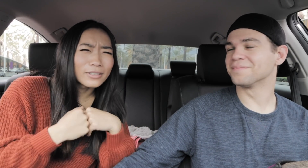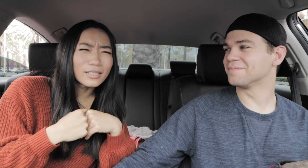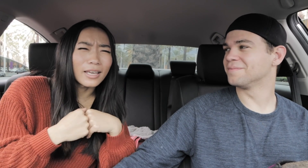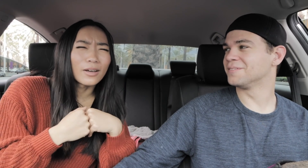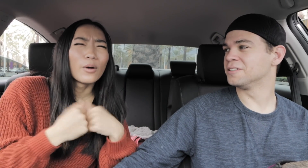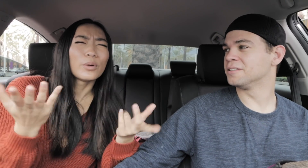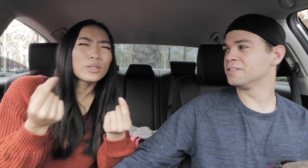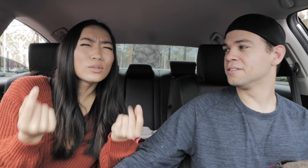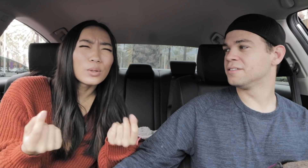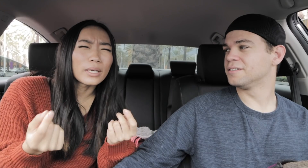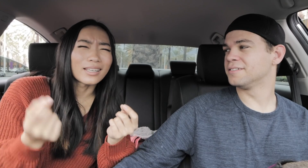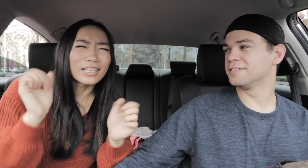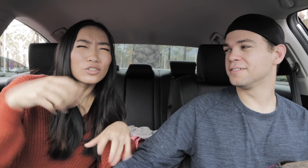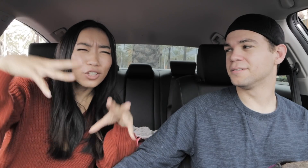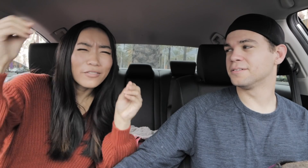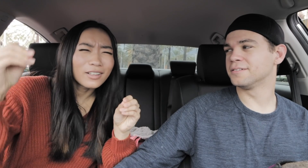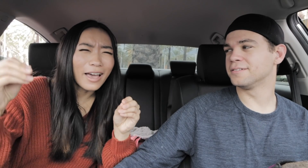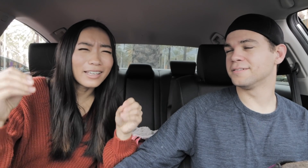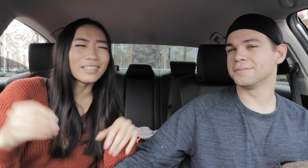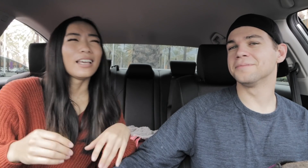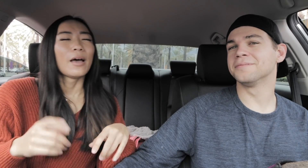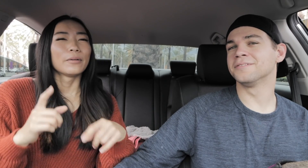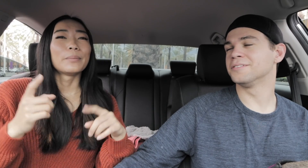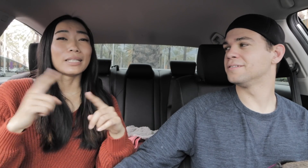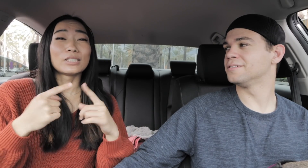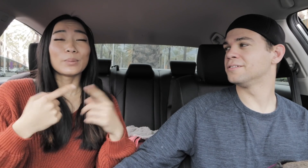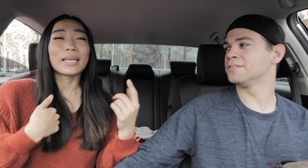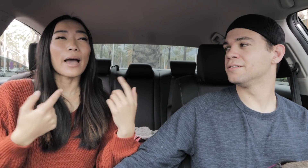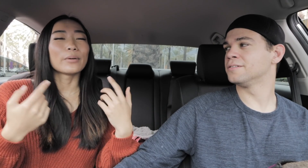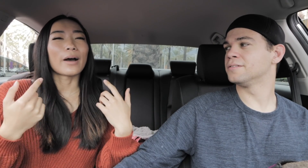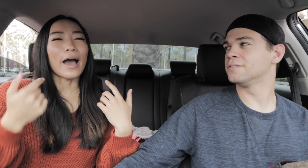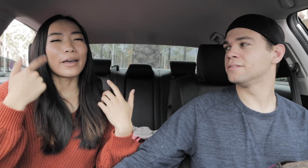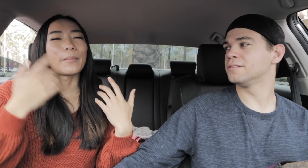I was like, what are you doing? Can you turn off the light? but to me, I